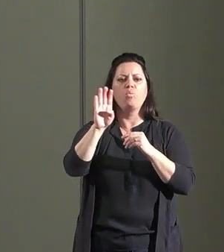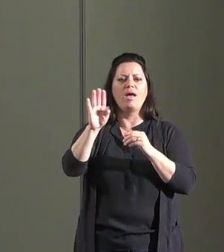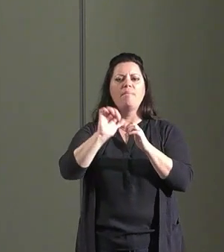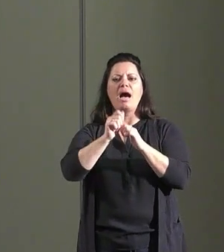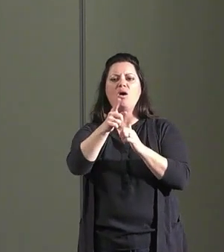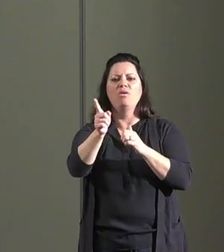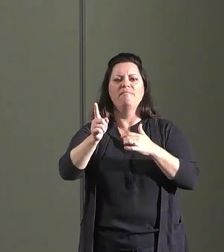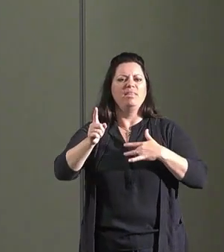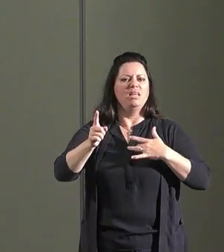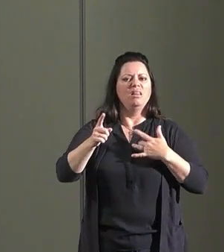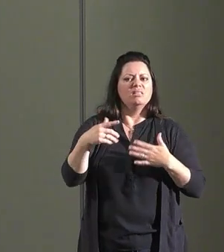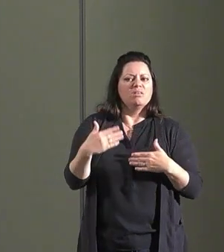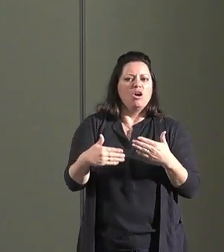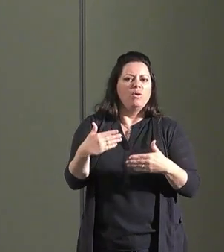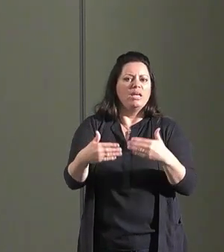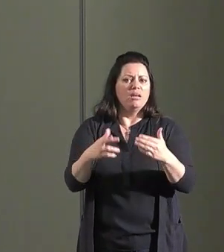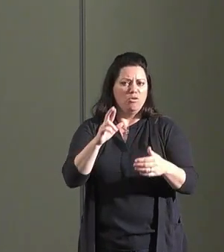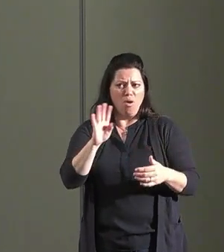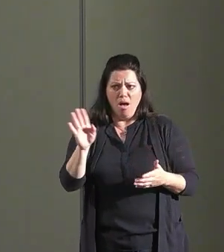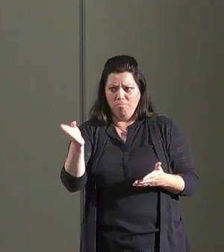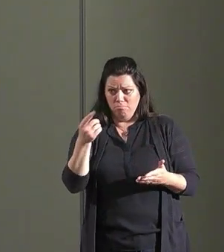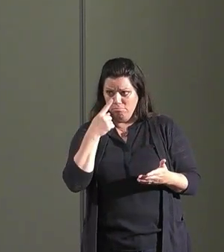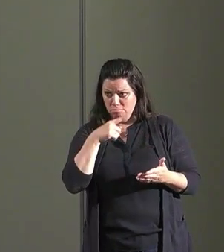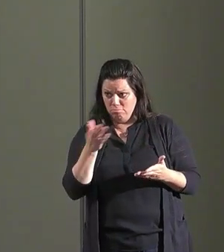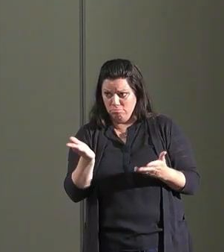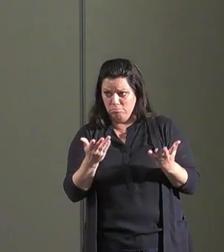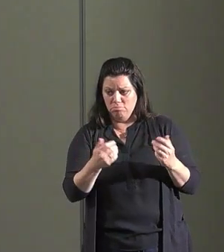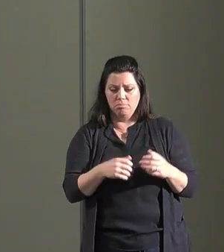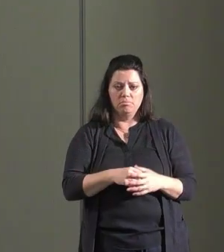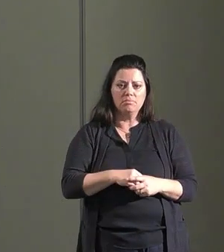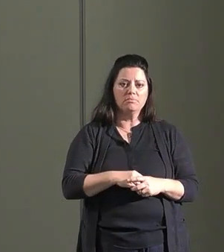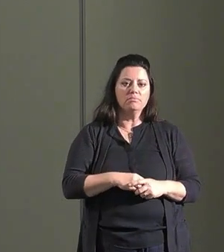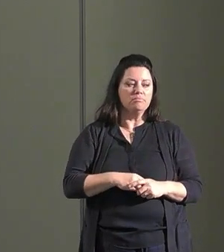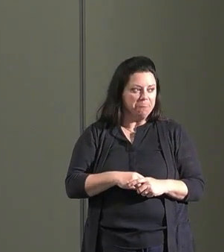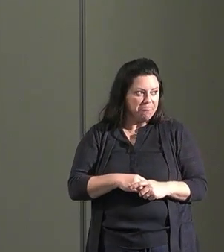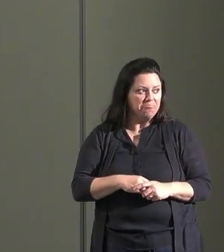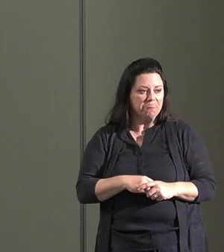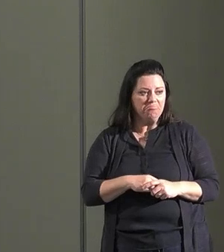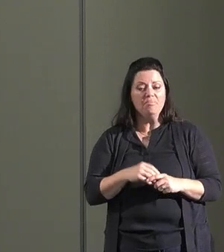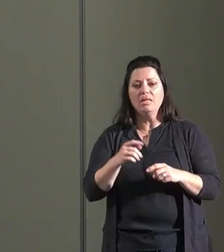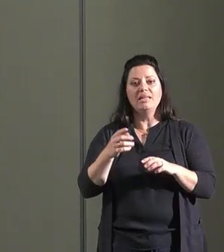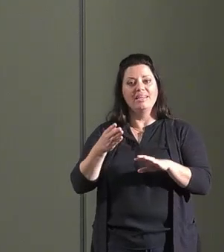things are going. Rob you want to speak to that. >> ROB: There is an increase in optimism to sum